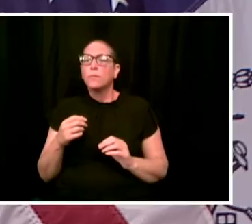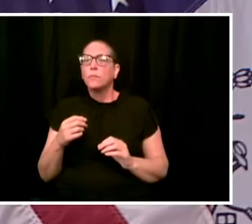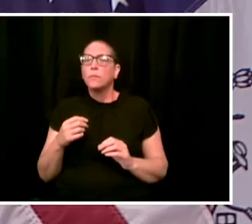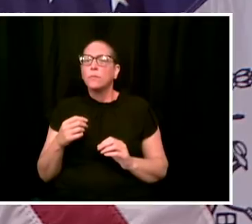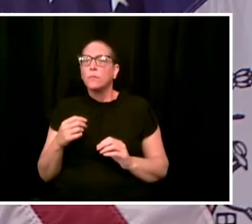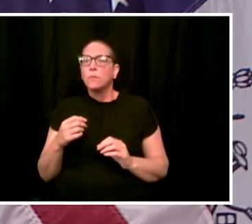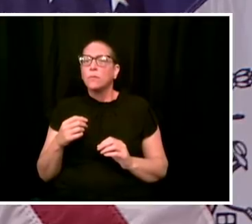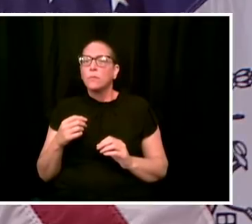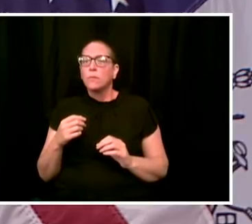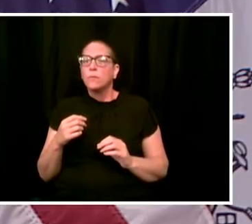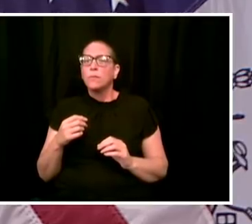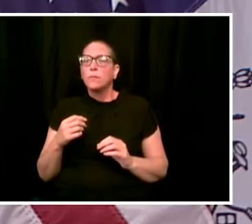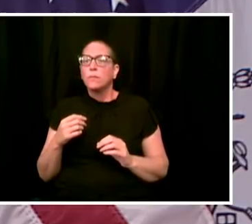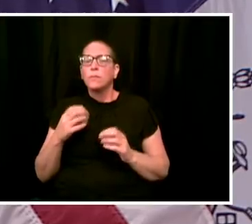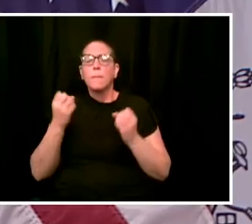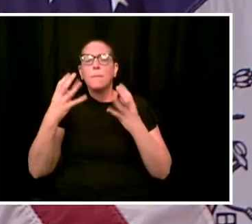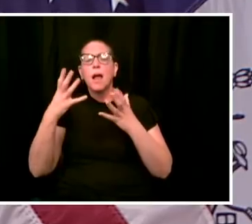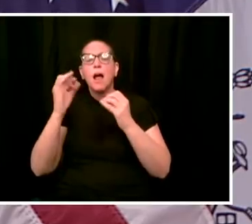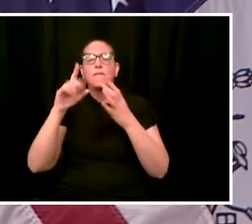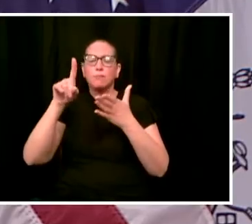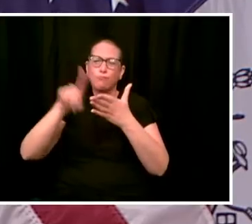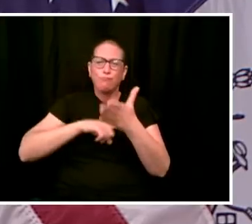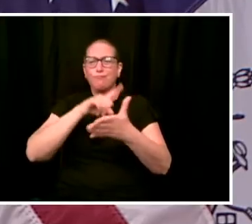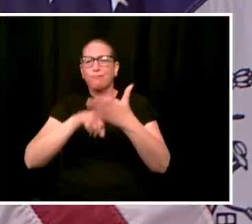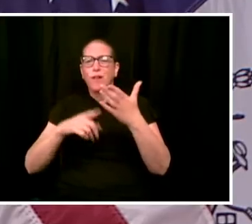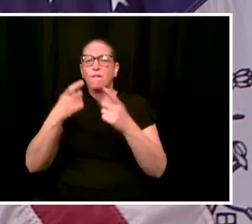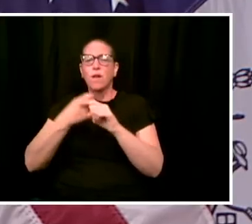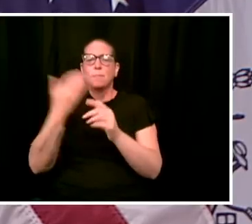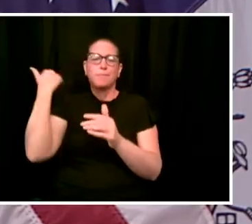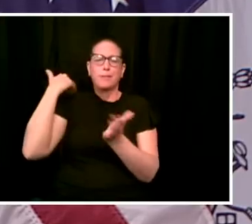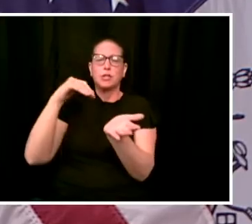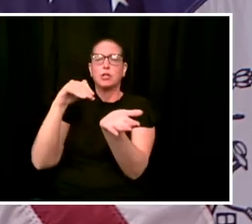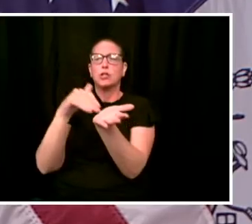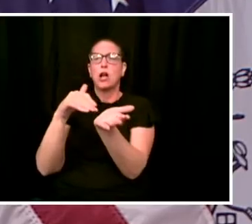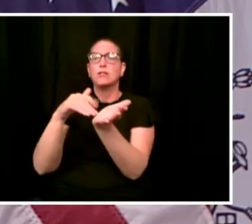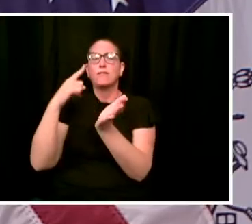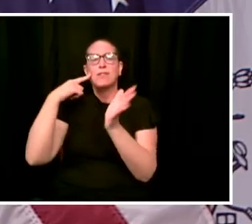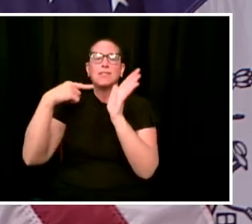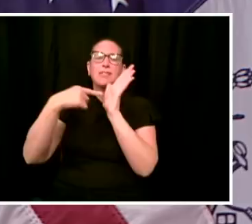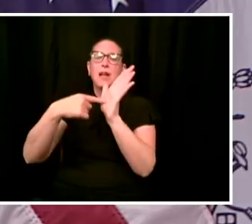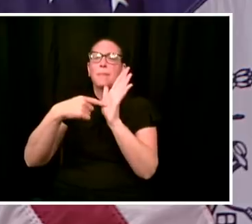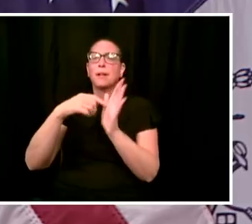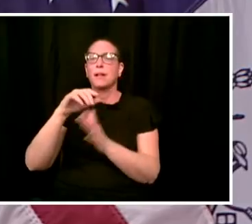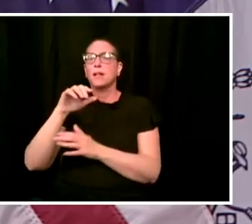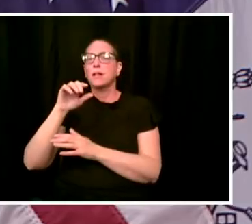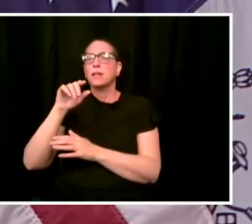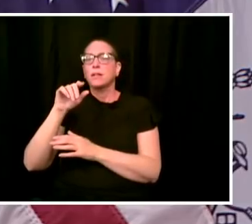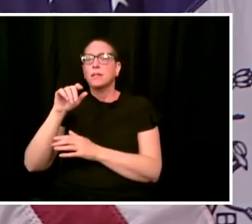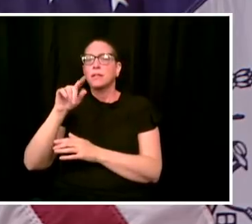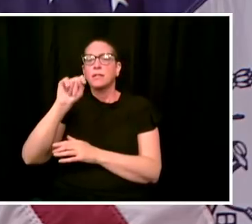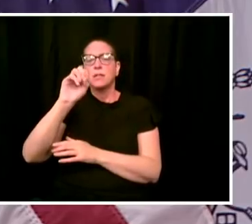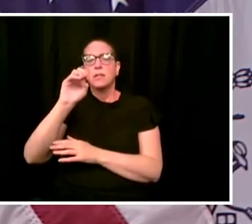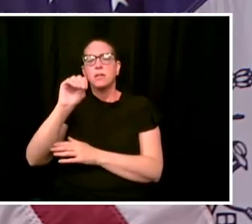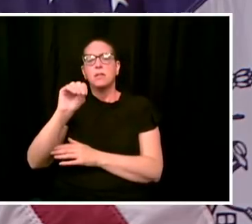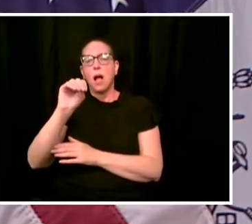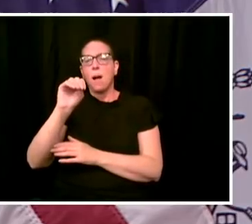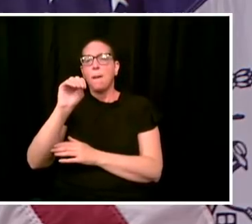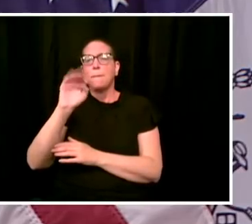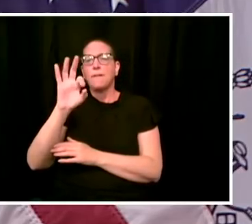FROM SPREAD SES TORS ON TISH, SPECIFICALLY DR. TOM FREEDMAN WHO